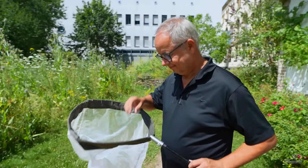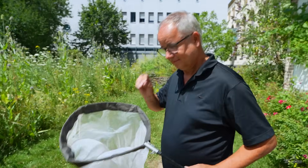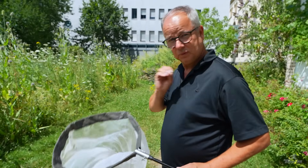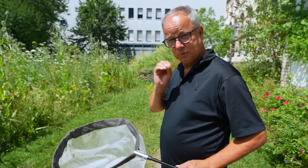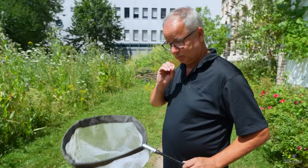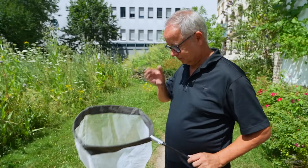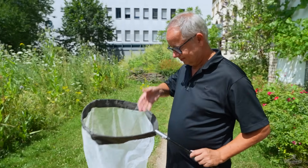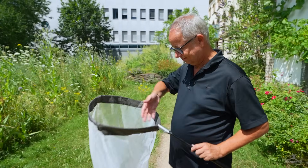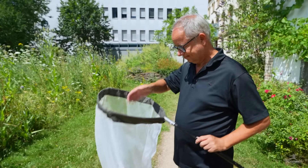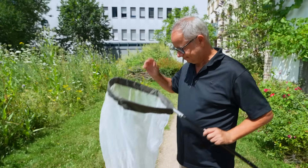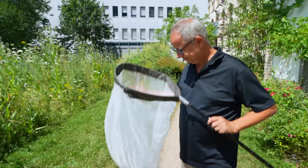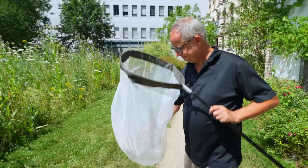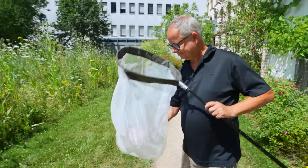This net is currently empty.